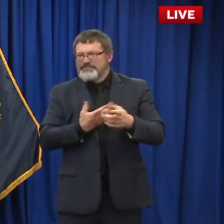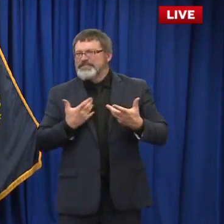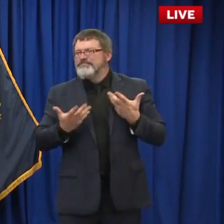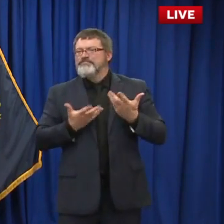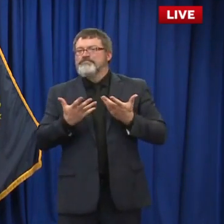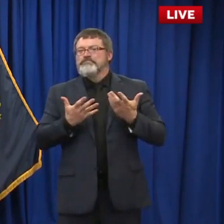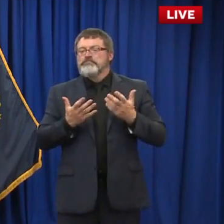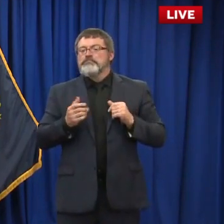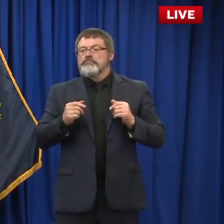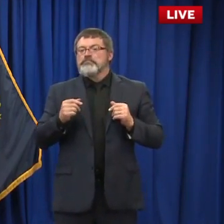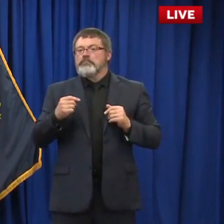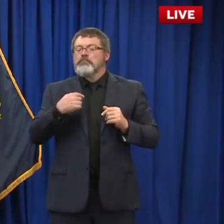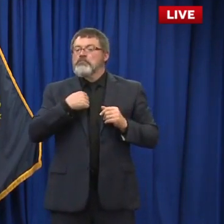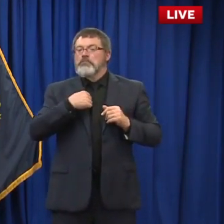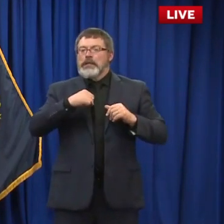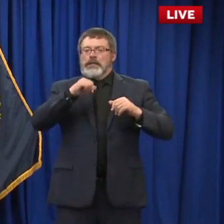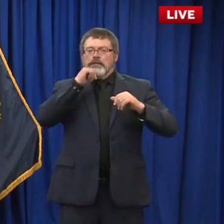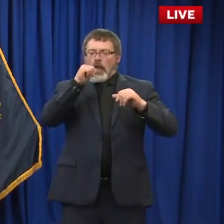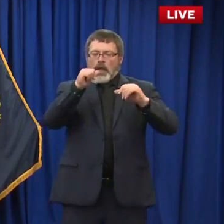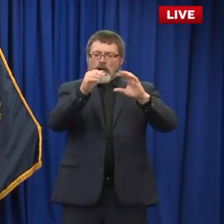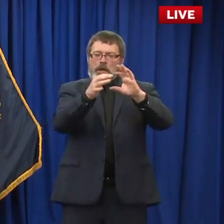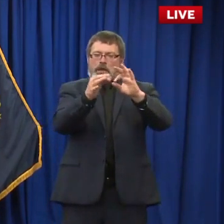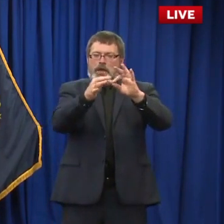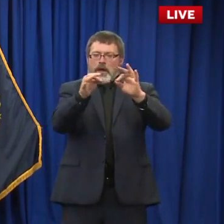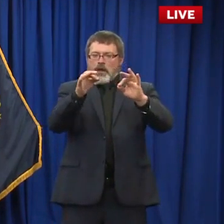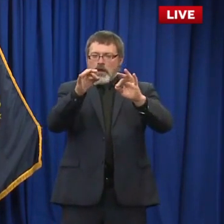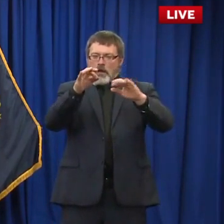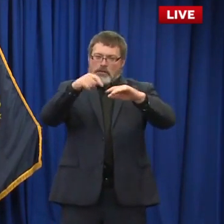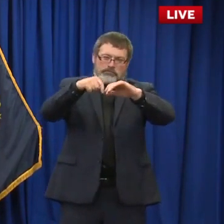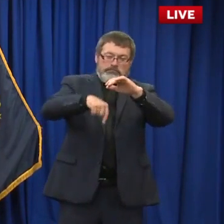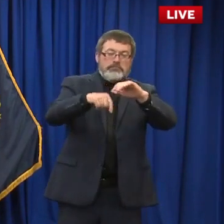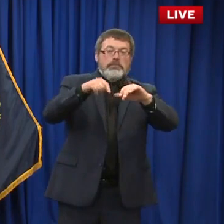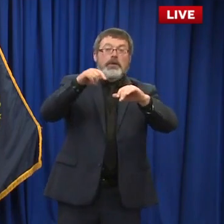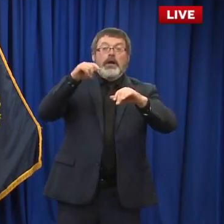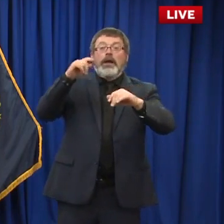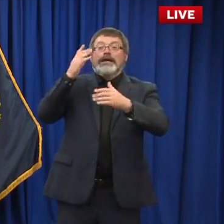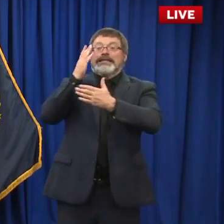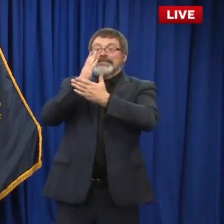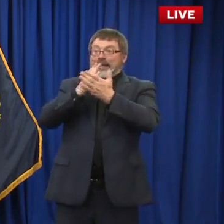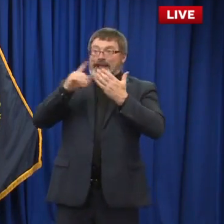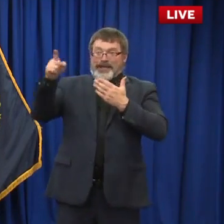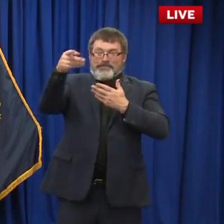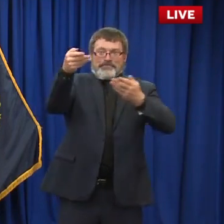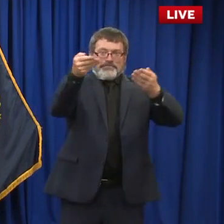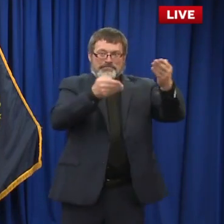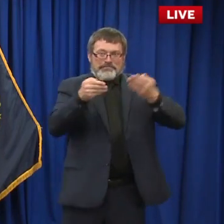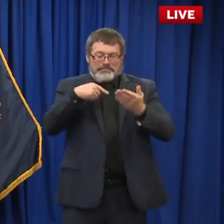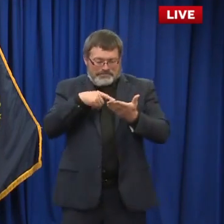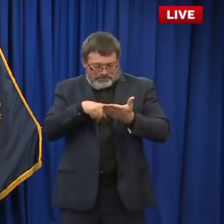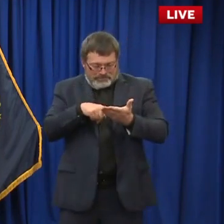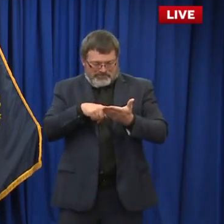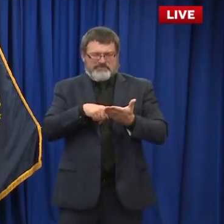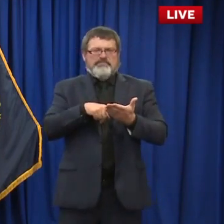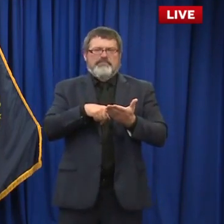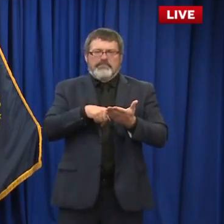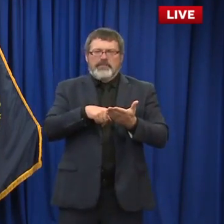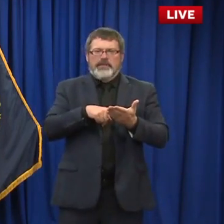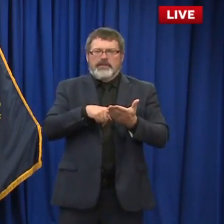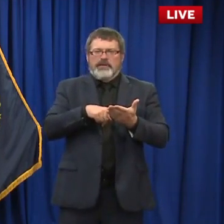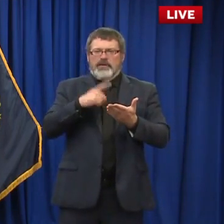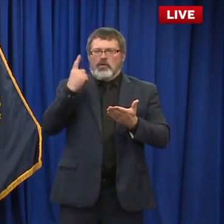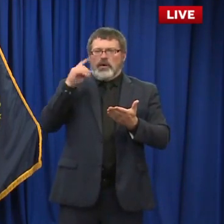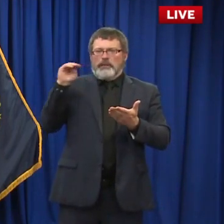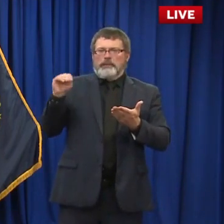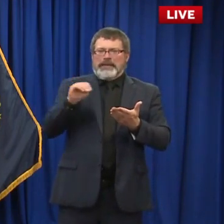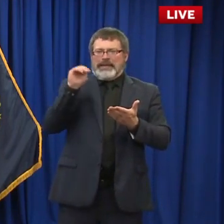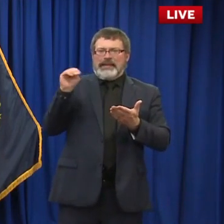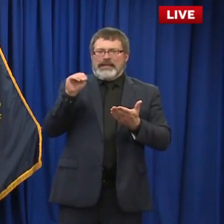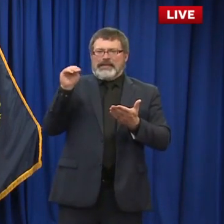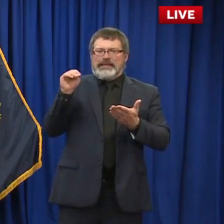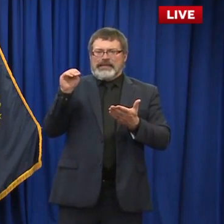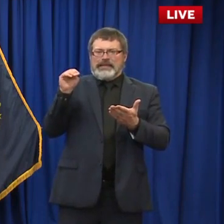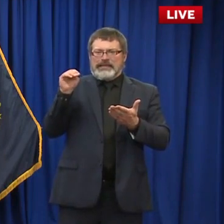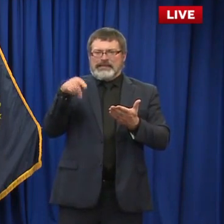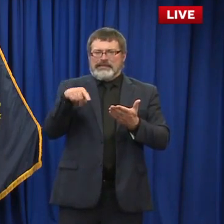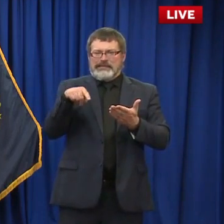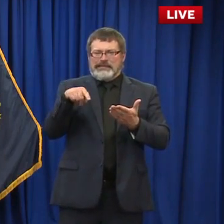THERE WERE CERTAIN PROJECTS THAT FRANKLY, I WON'T GIVE TOO MANY SPECIFIC EXAMPLES, BUT I DID SEE THERE MIGHT HAVE BEEN SOME PROJECTS THAT JUST DIDN'T -- A MILLION DOLLAR PROJECT THAT ONLY